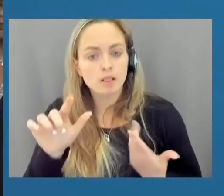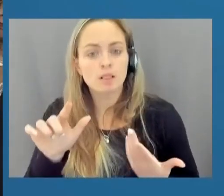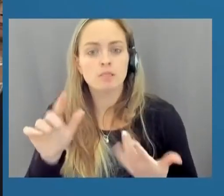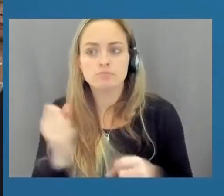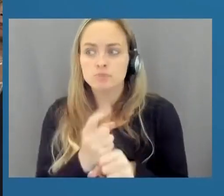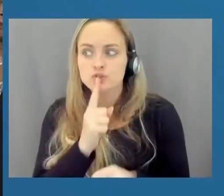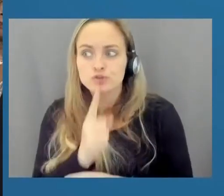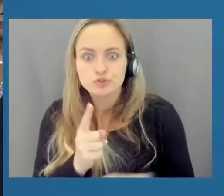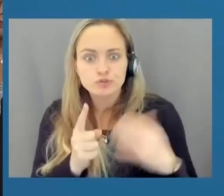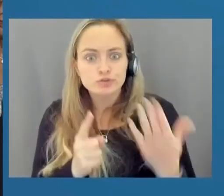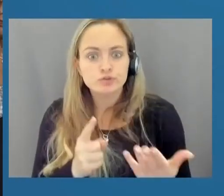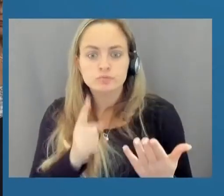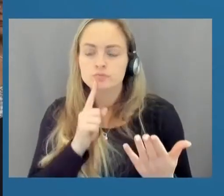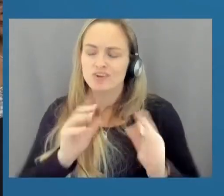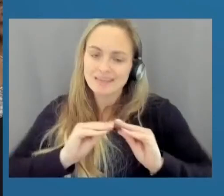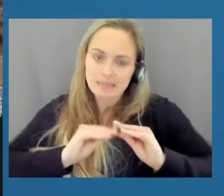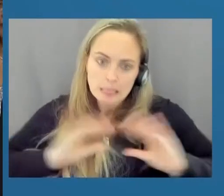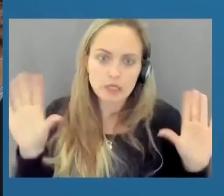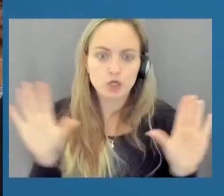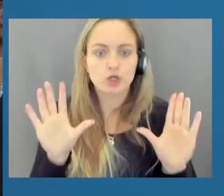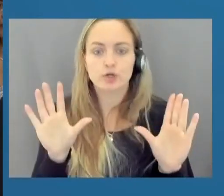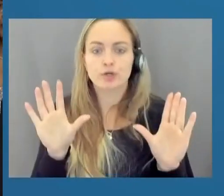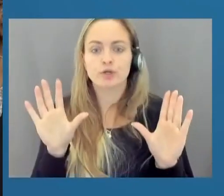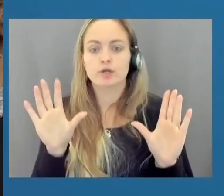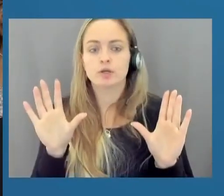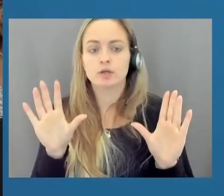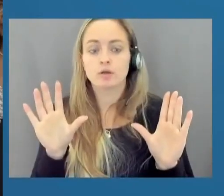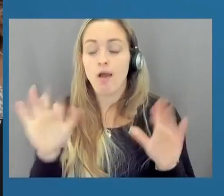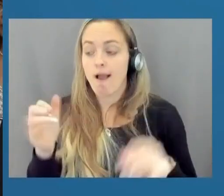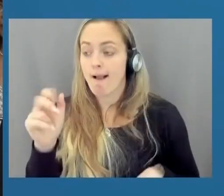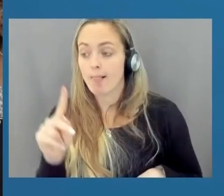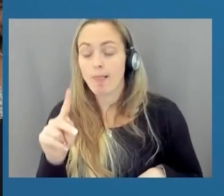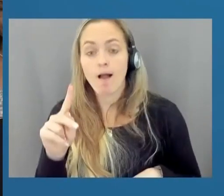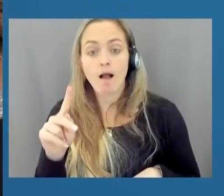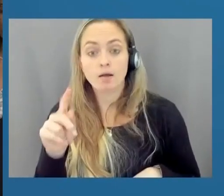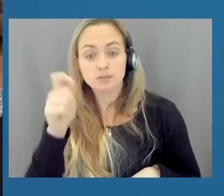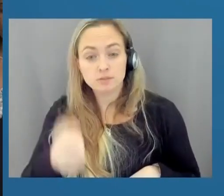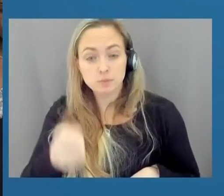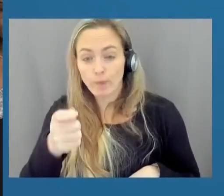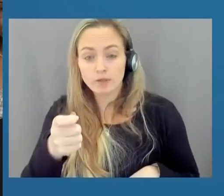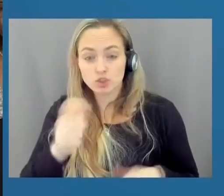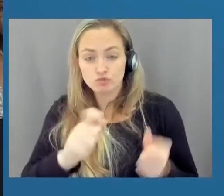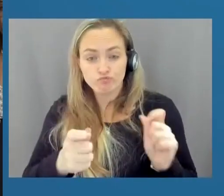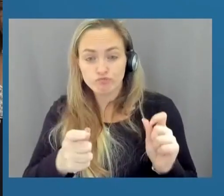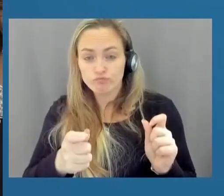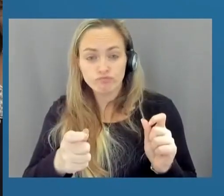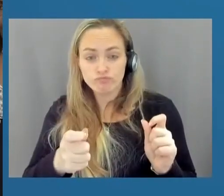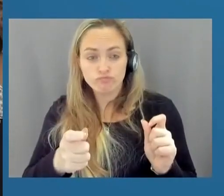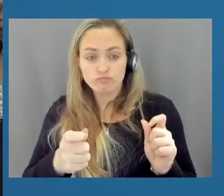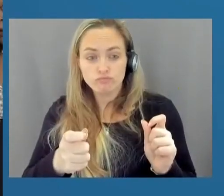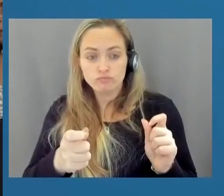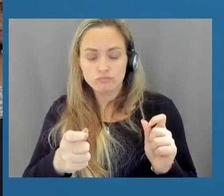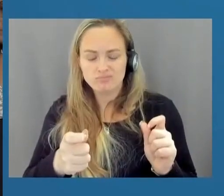that it's very clear that a Glock switch is a, um, I have to get the right word here,